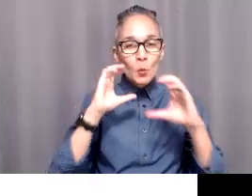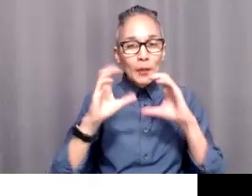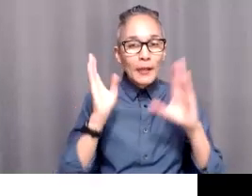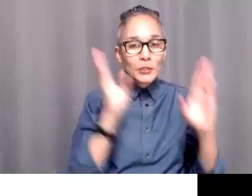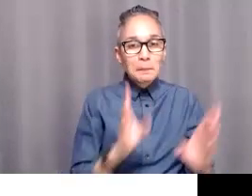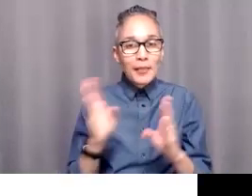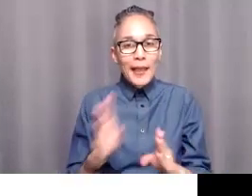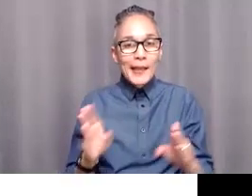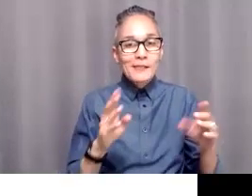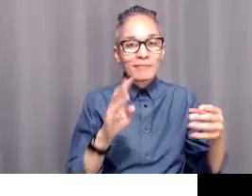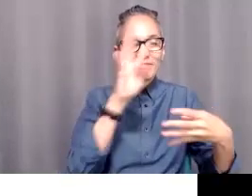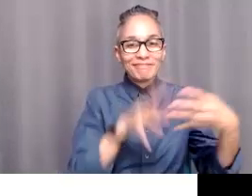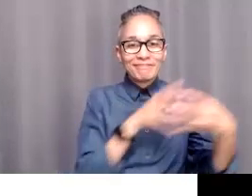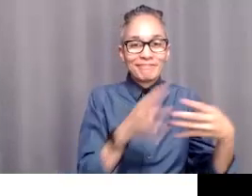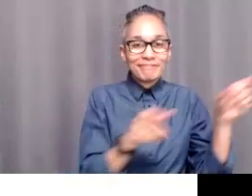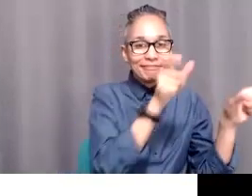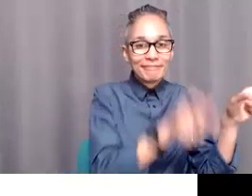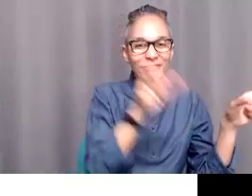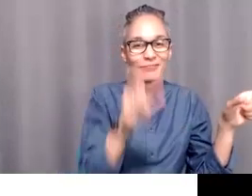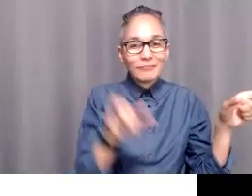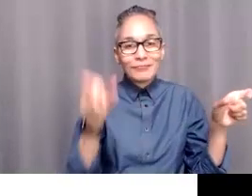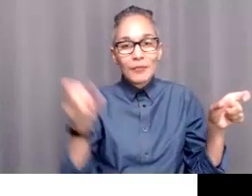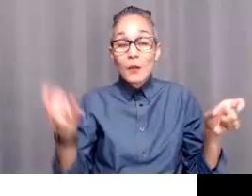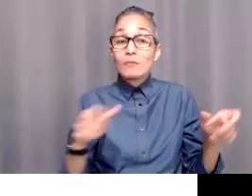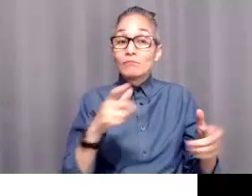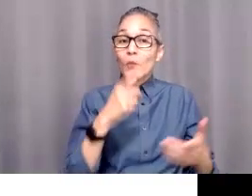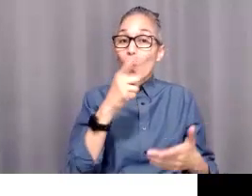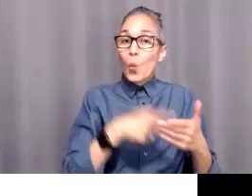for the things that she is going to be doing.